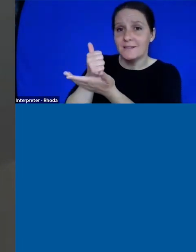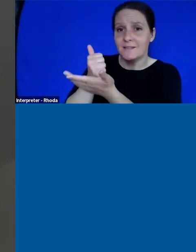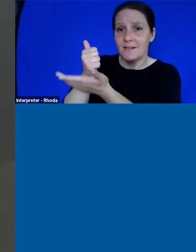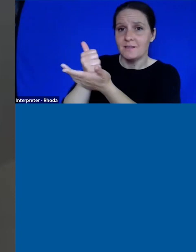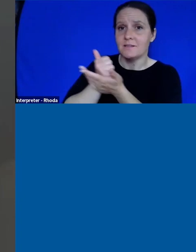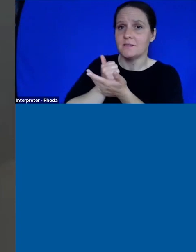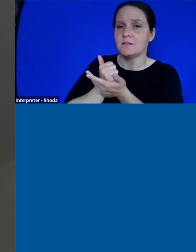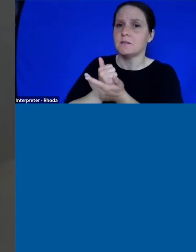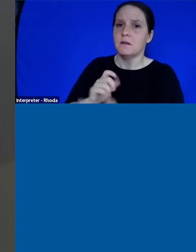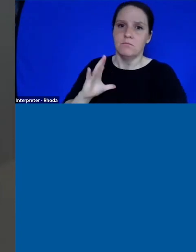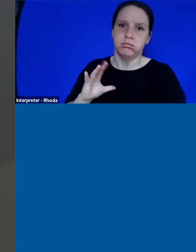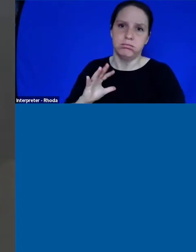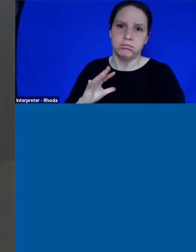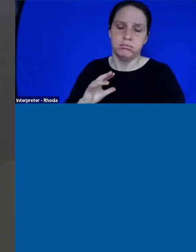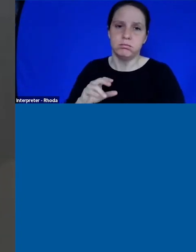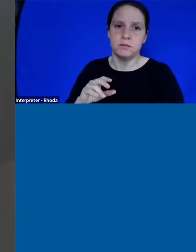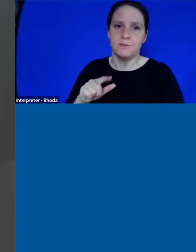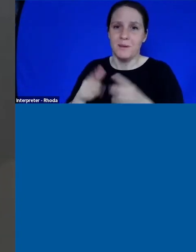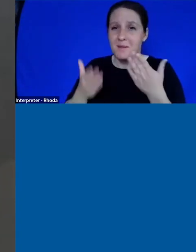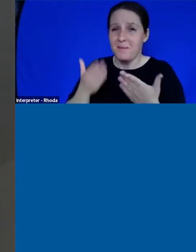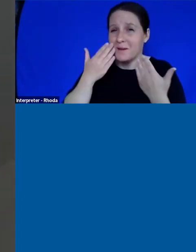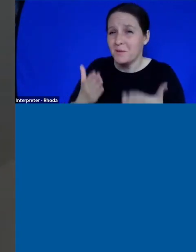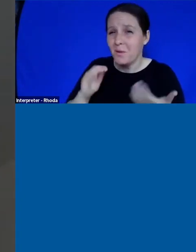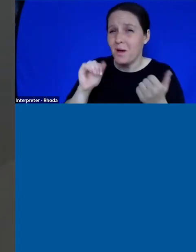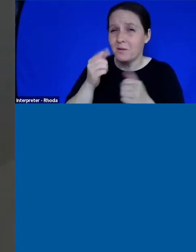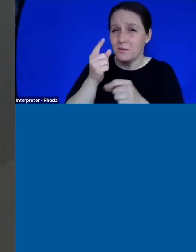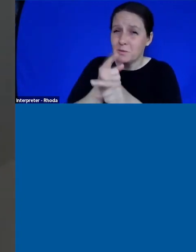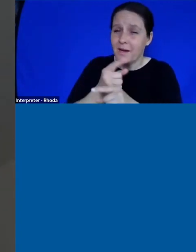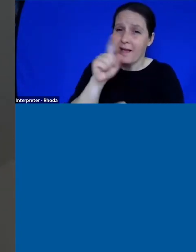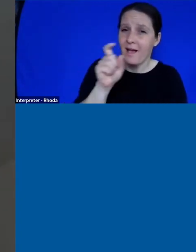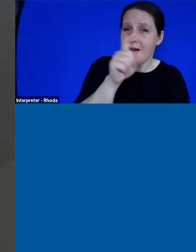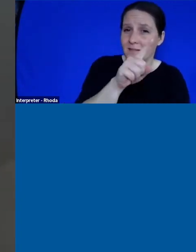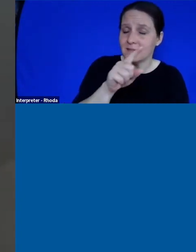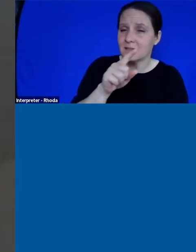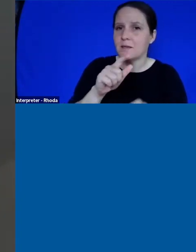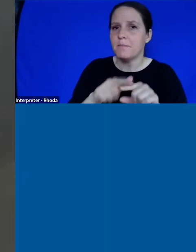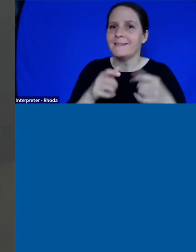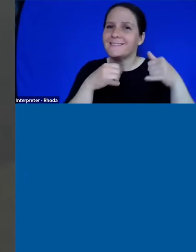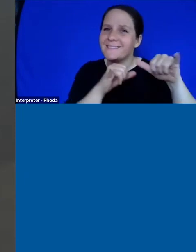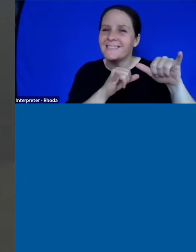but maybe I don't know how to ask the question, but it's still not giving me a very localized,